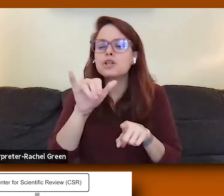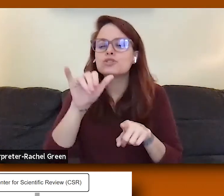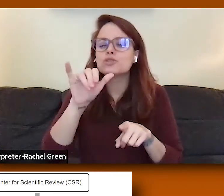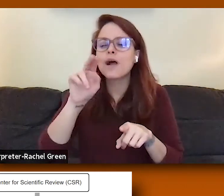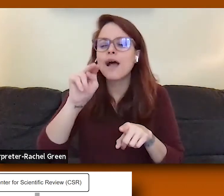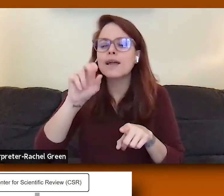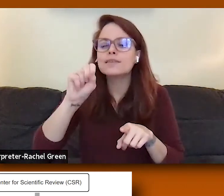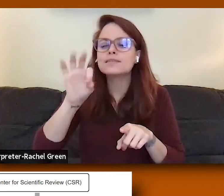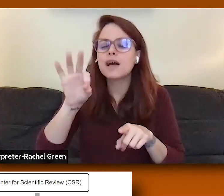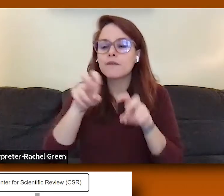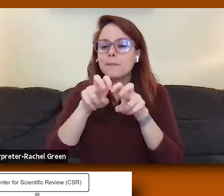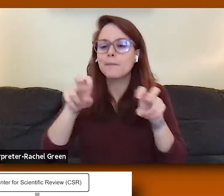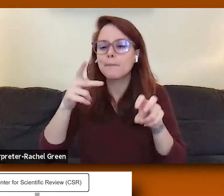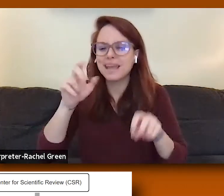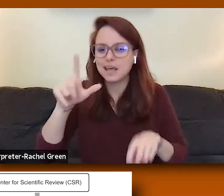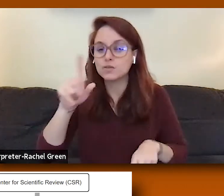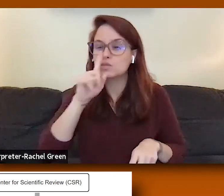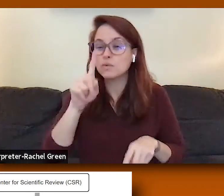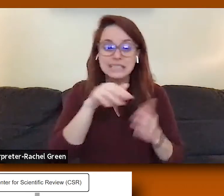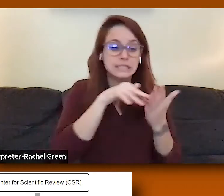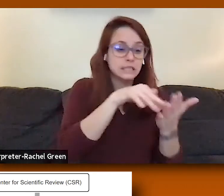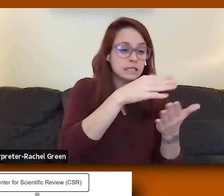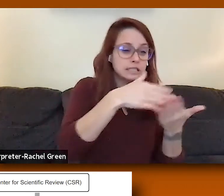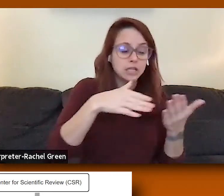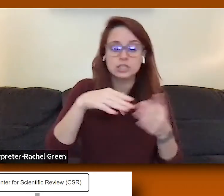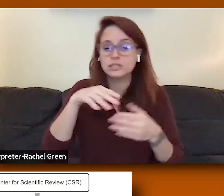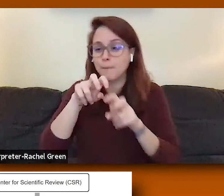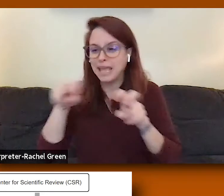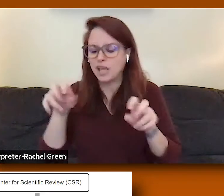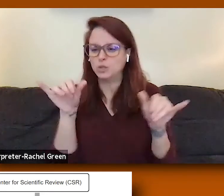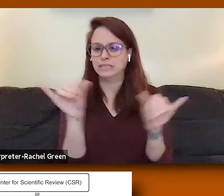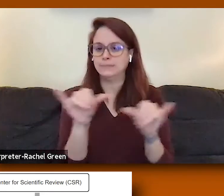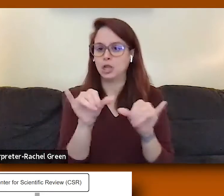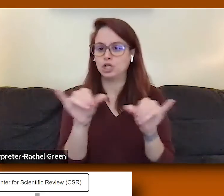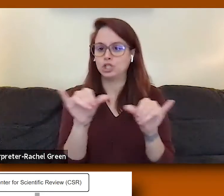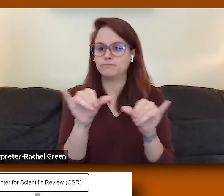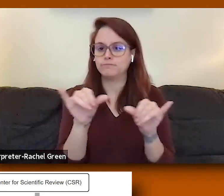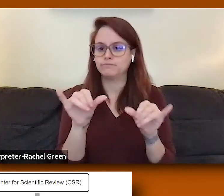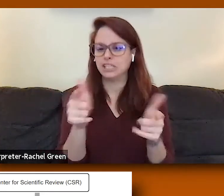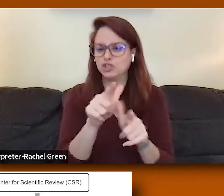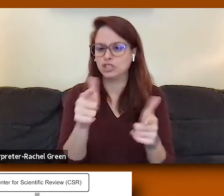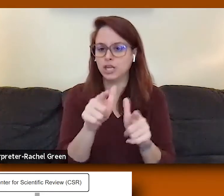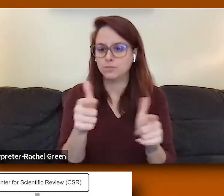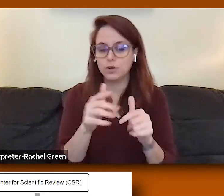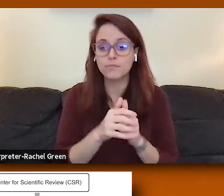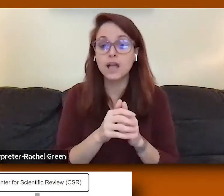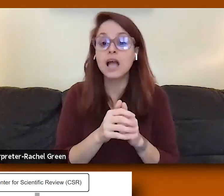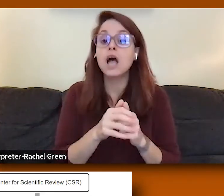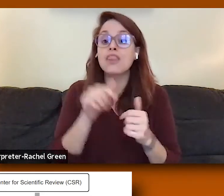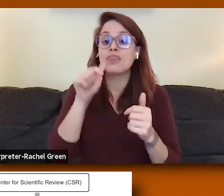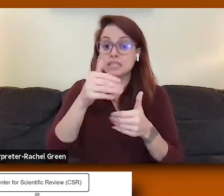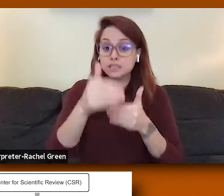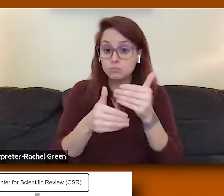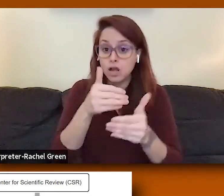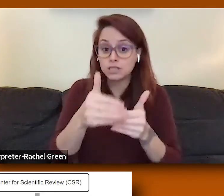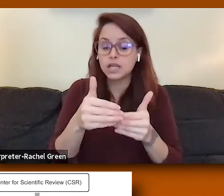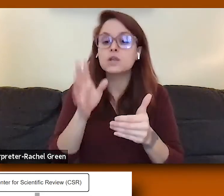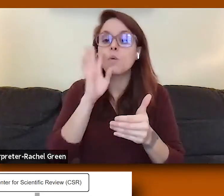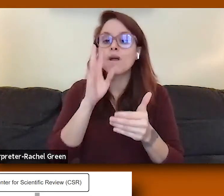so, a study section is essentially a panel. Here in the review, your application's reviewed for scientific merit...